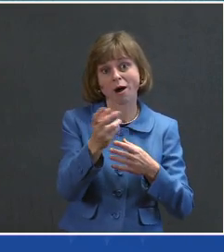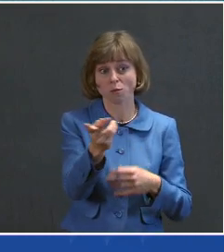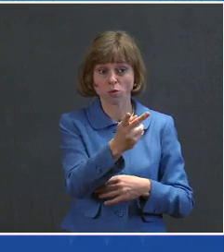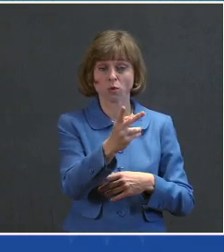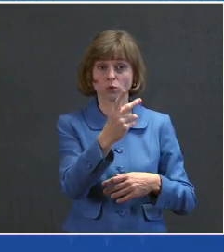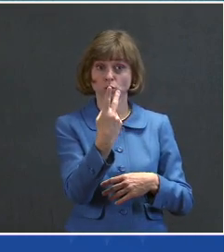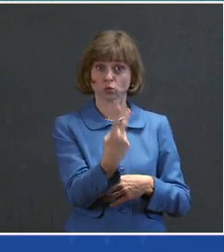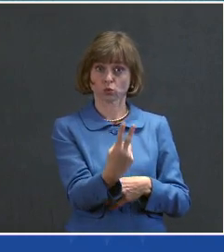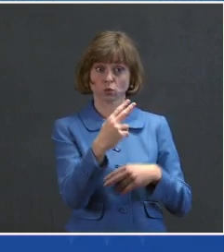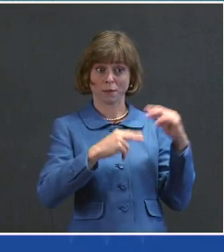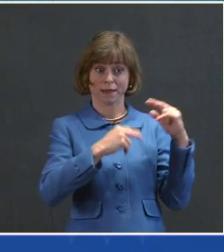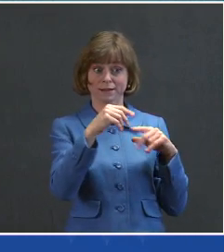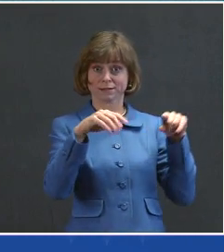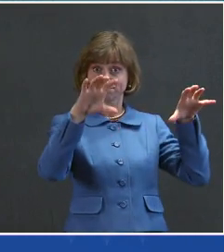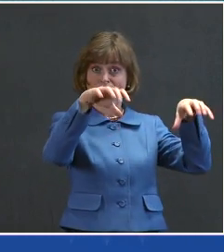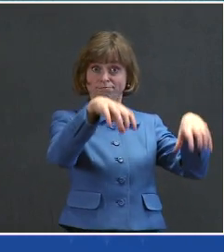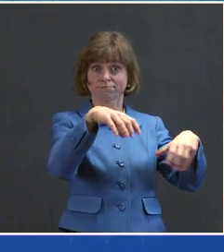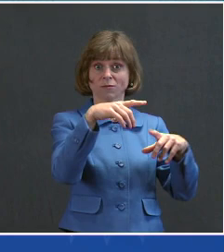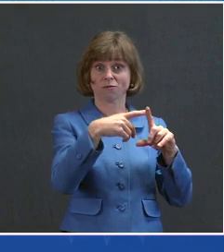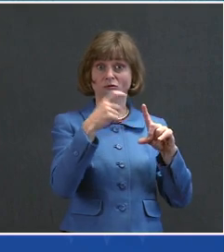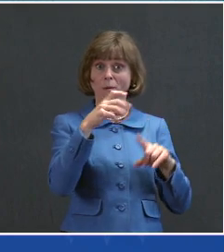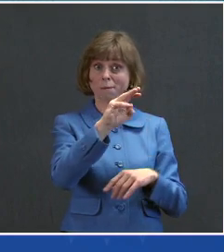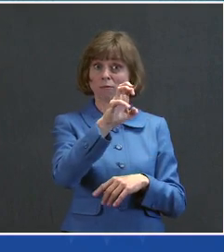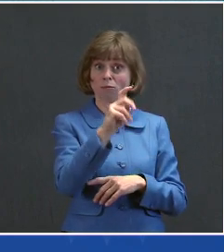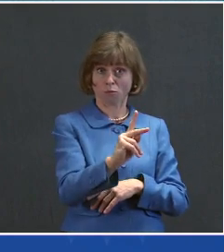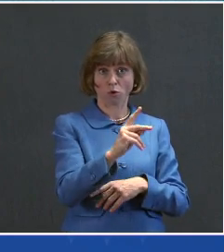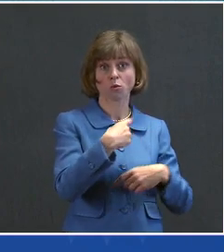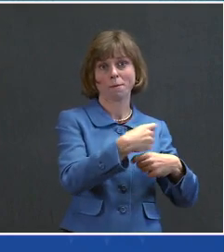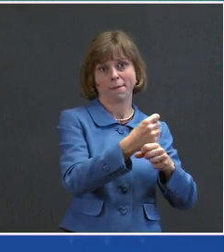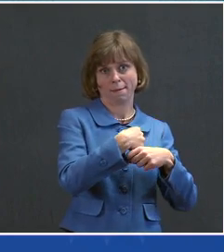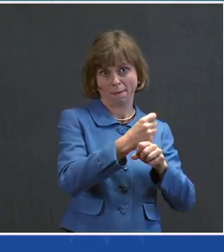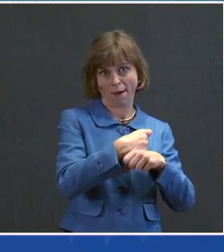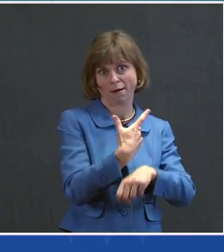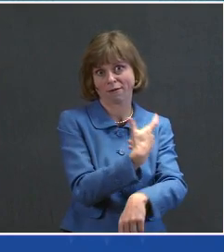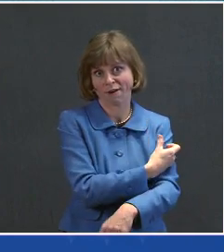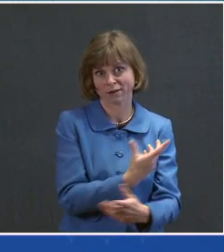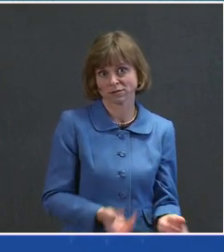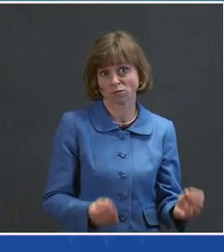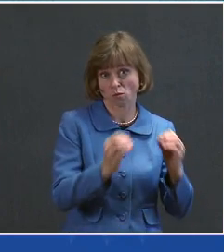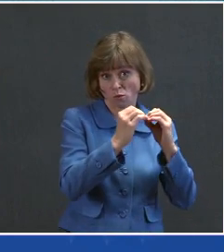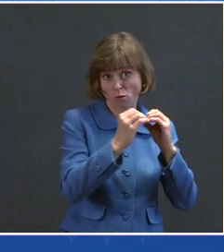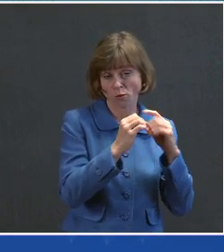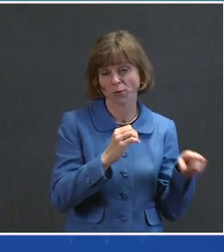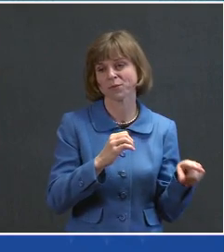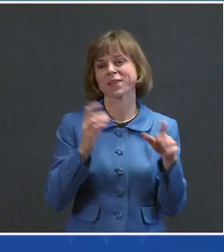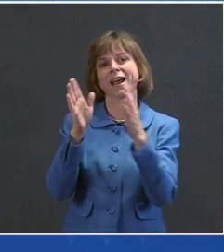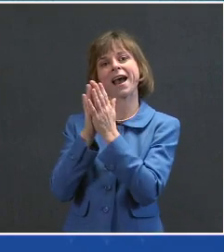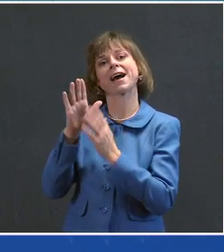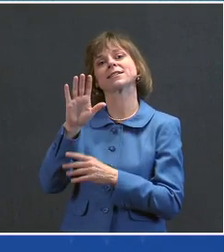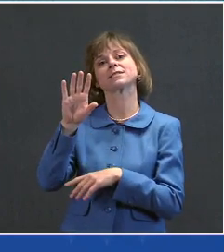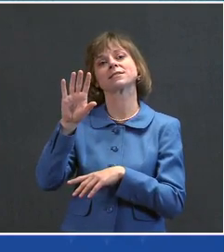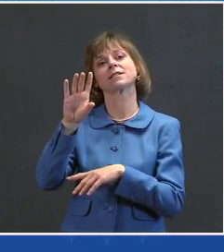to safely manufacture the vaccine, and asking the Department of Defense to provide daily logistical support